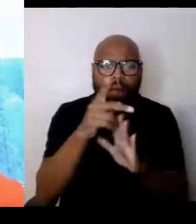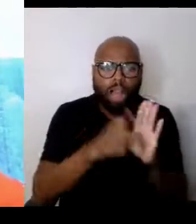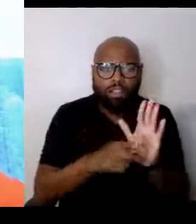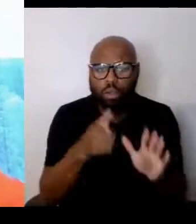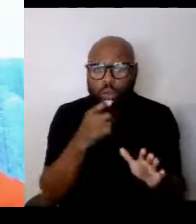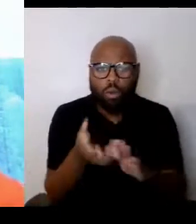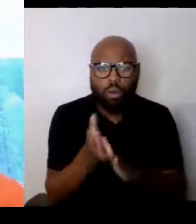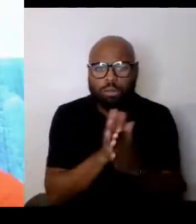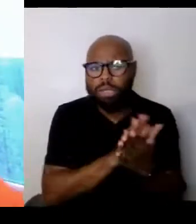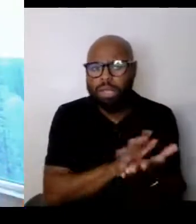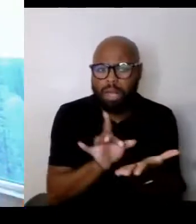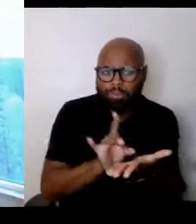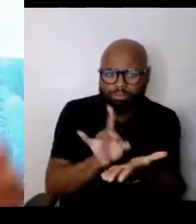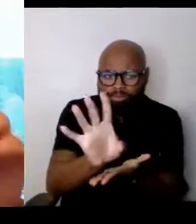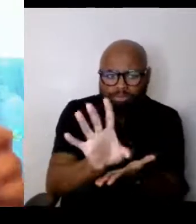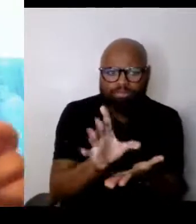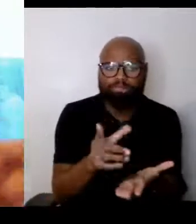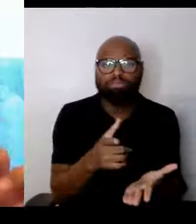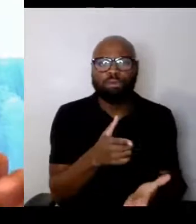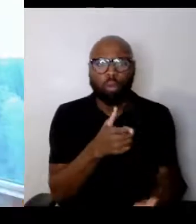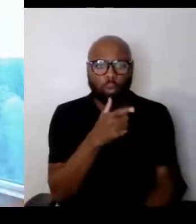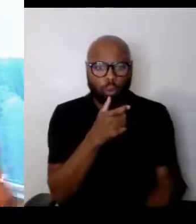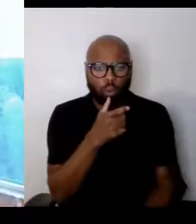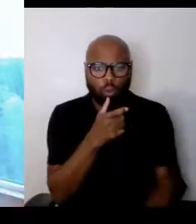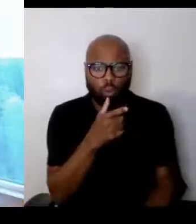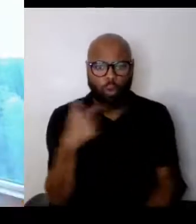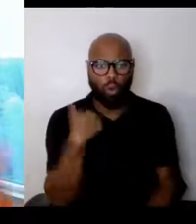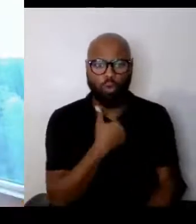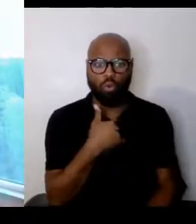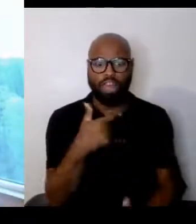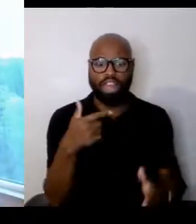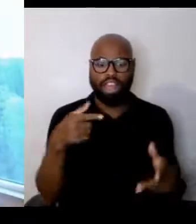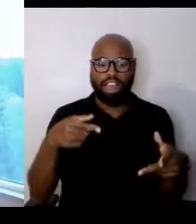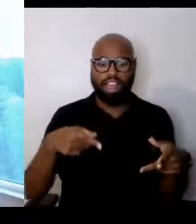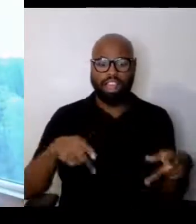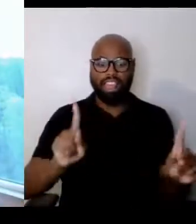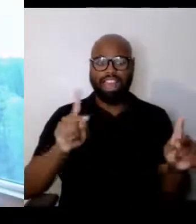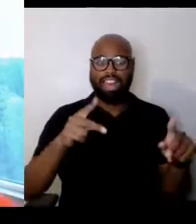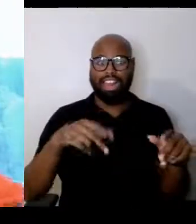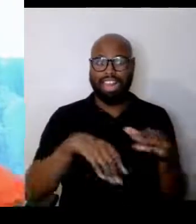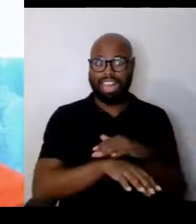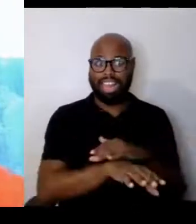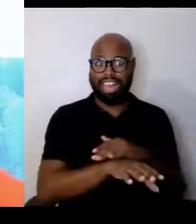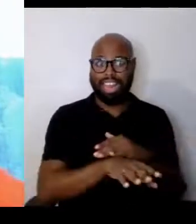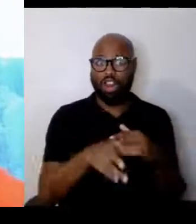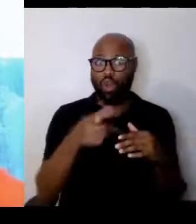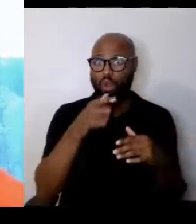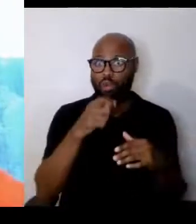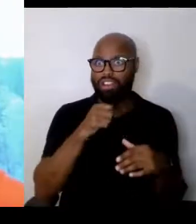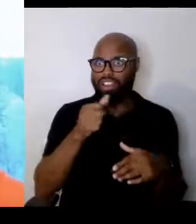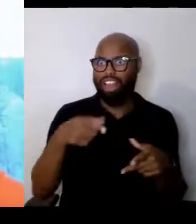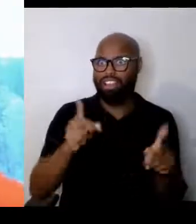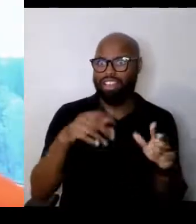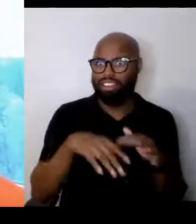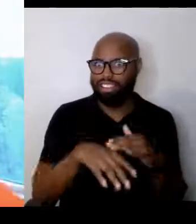who is inadmissible, who are we letting in, and who are we not letting in, who can fight their case,